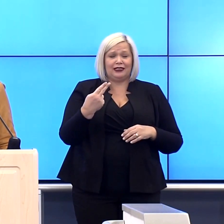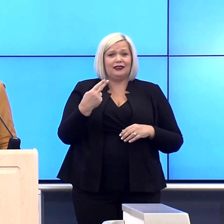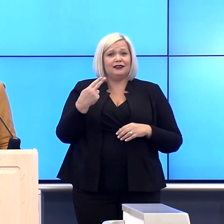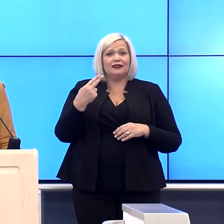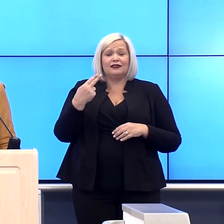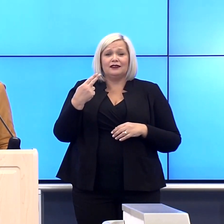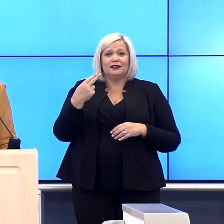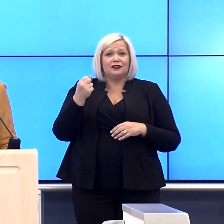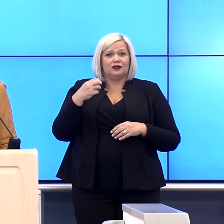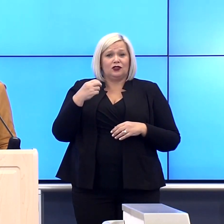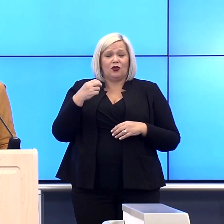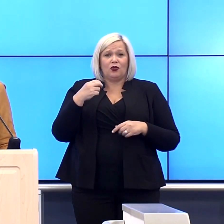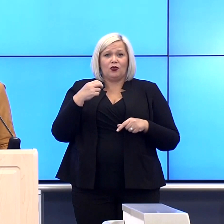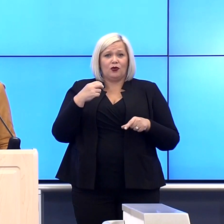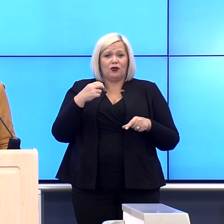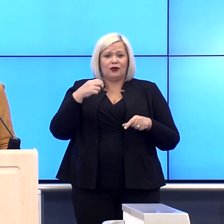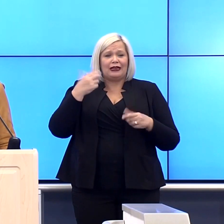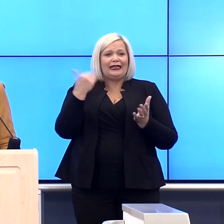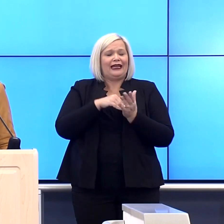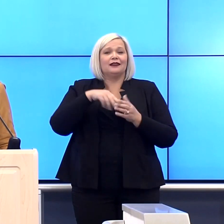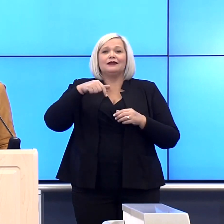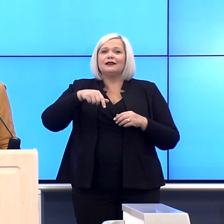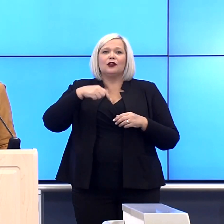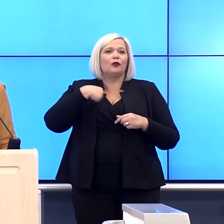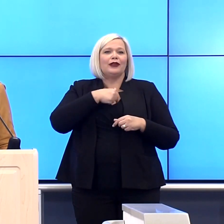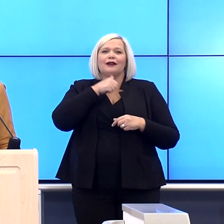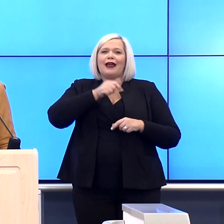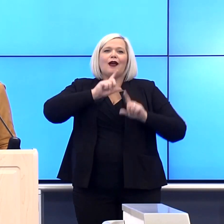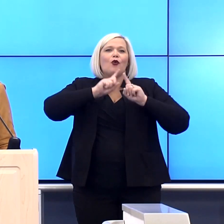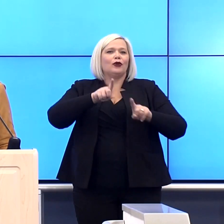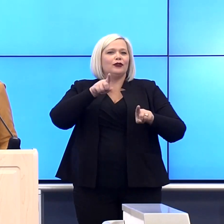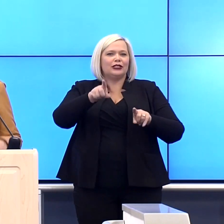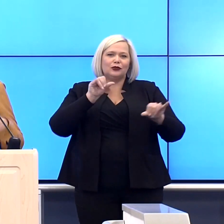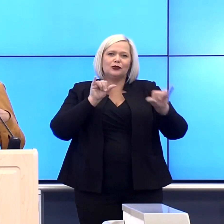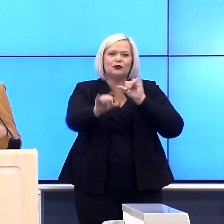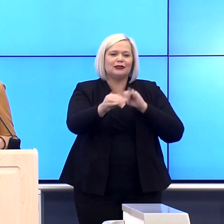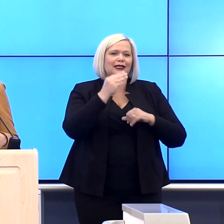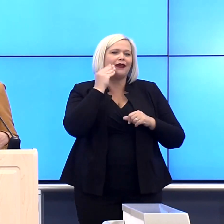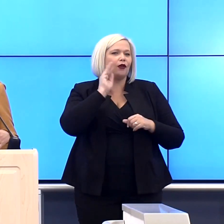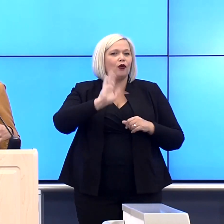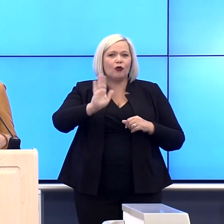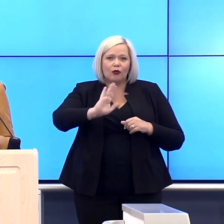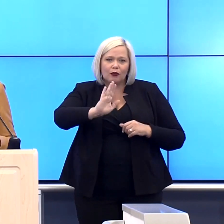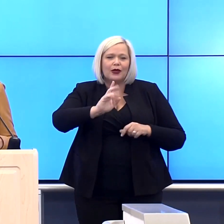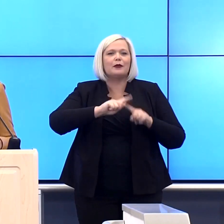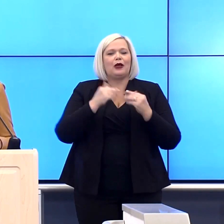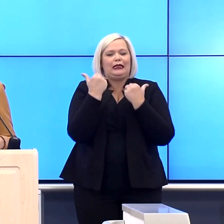SPREAD ALL ACROSS THE STATE OF MICHIGAN THAT THIS ACTION TODAY MICHIGAN THAT THIS ACTION TODAY IS NOT A STAY HOME ORDER BUT IT